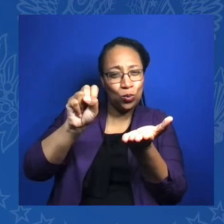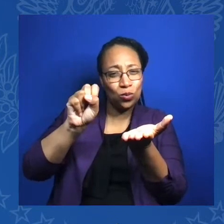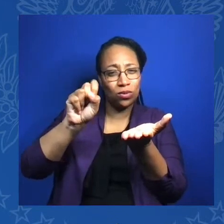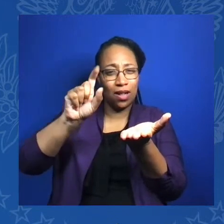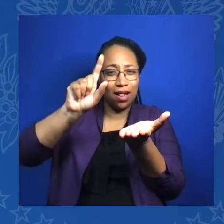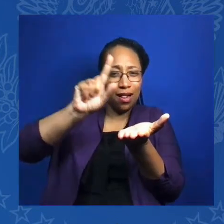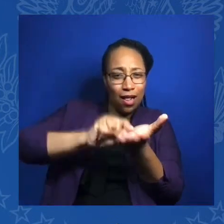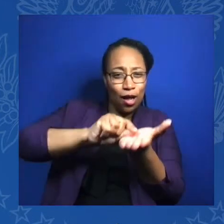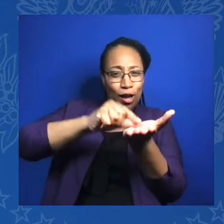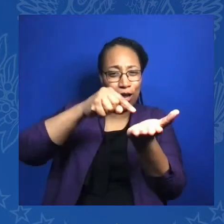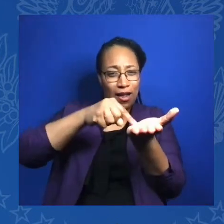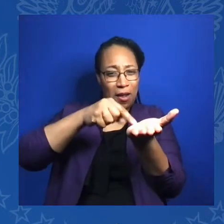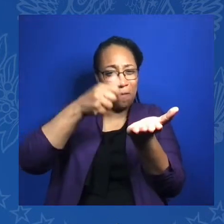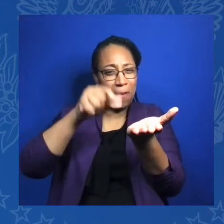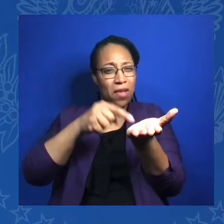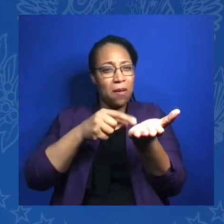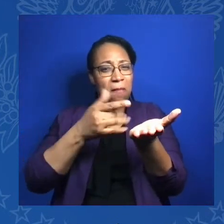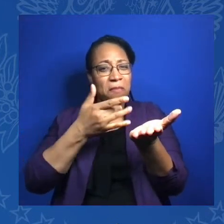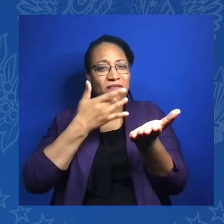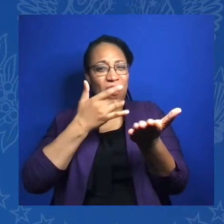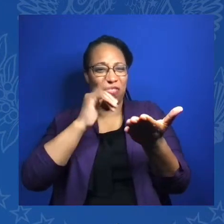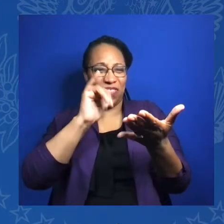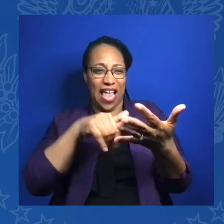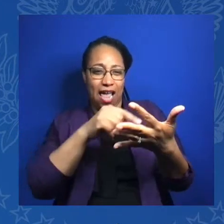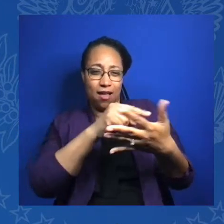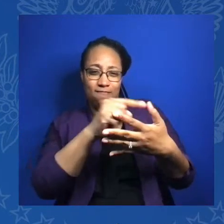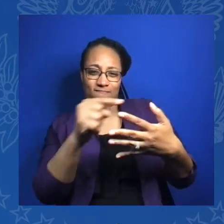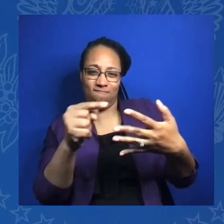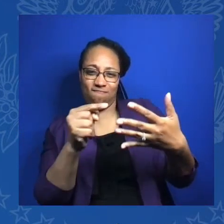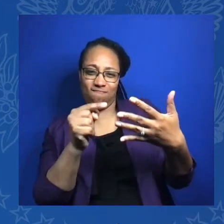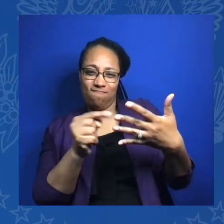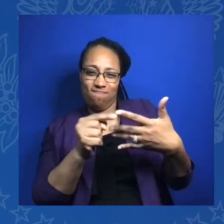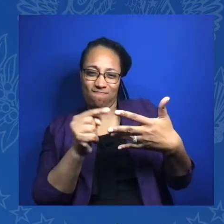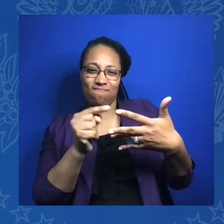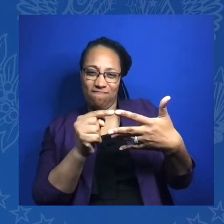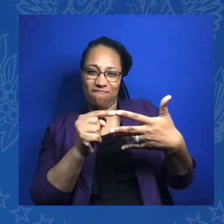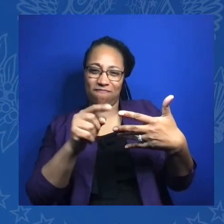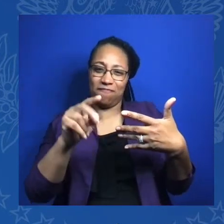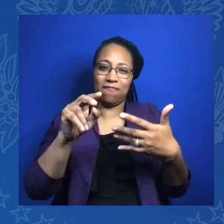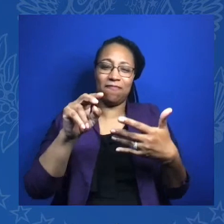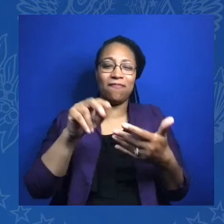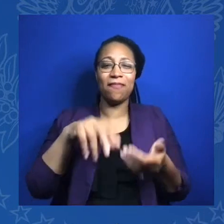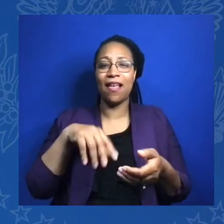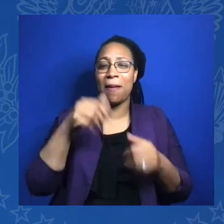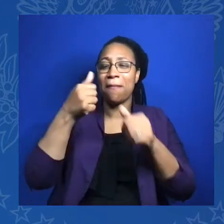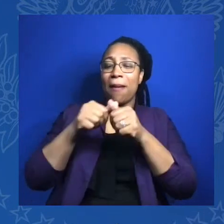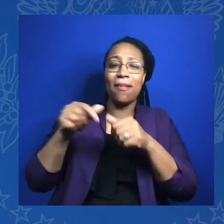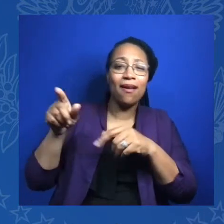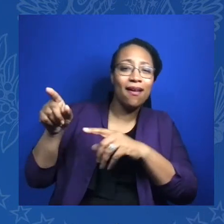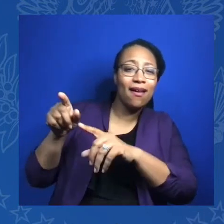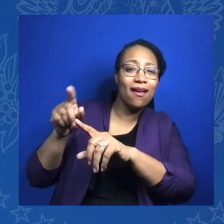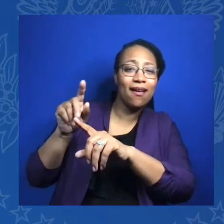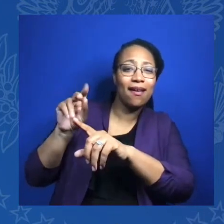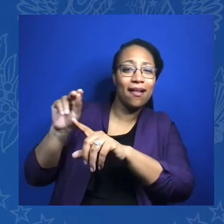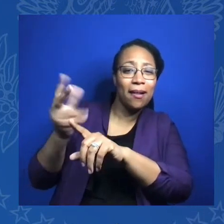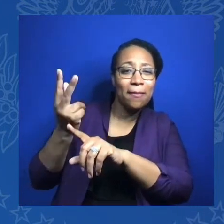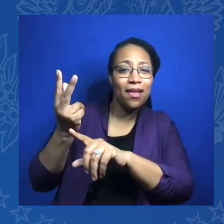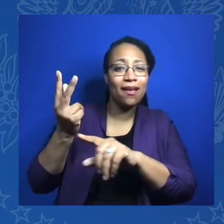To Evan's parents Ella, Mikhail, and sister Danielle, as I've told you in person: